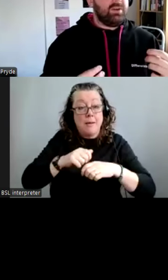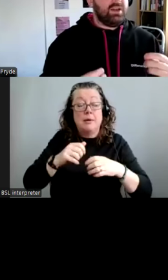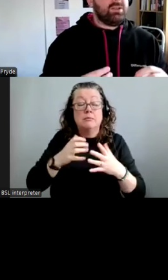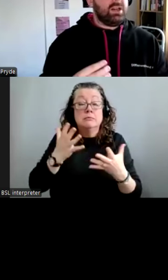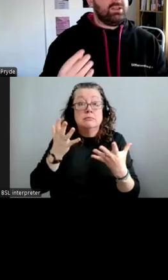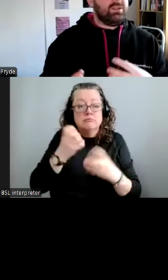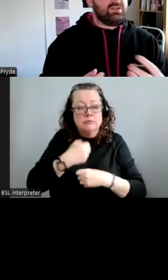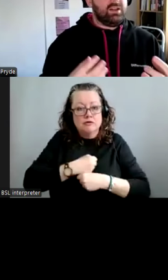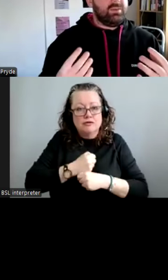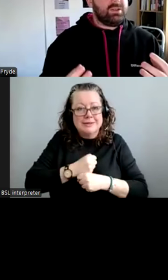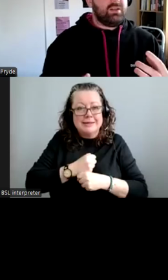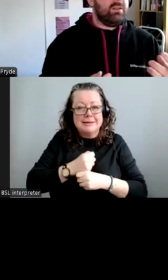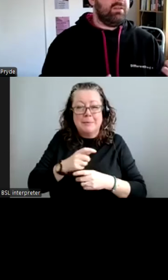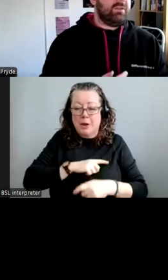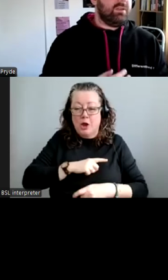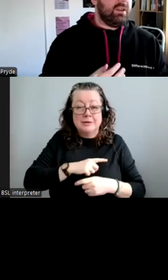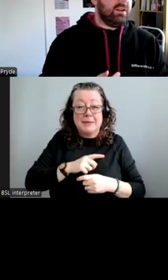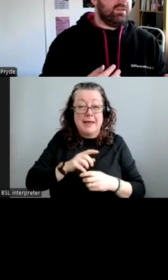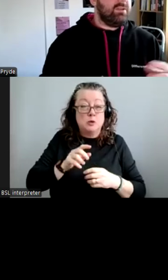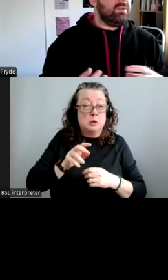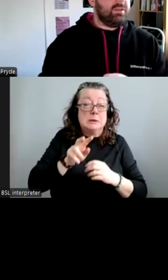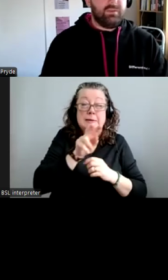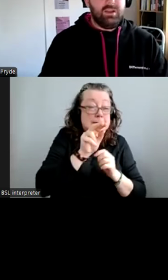on a page to actually understand what's there through their screen reader.